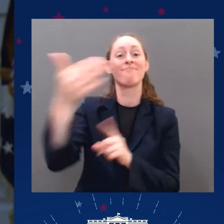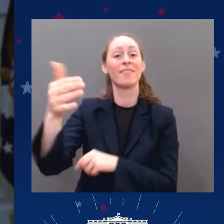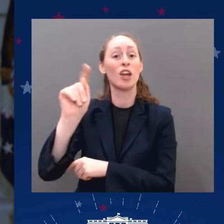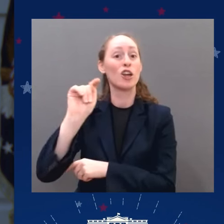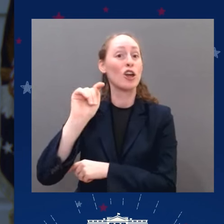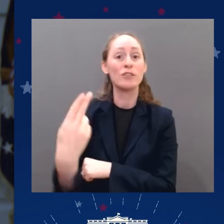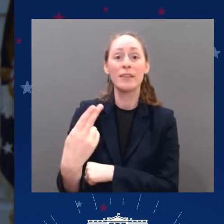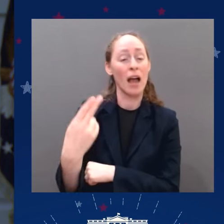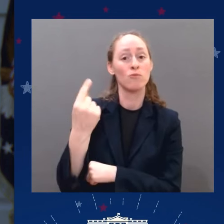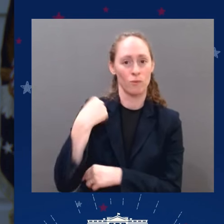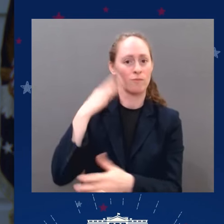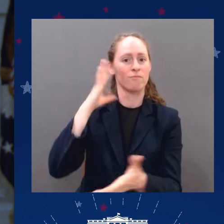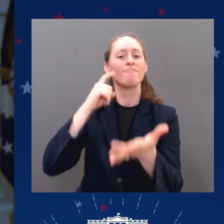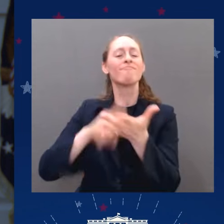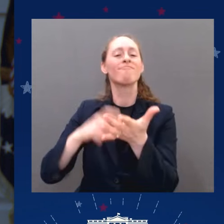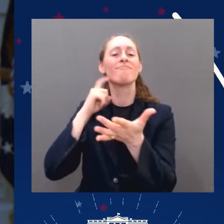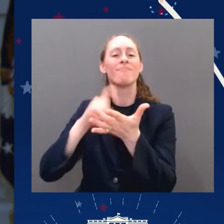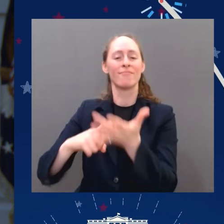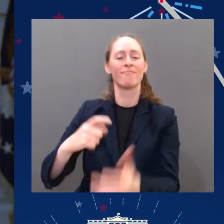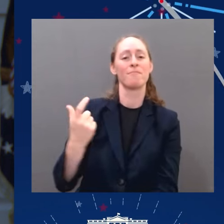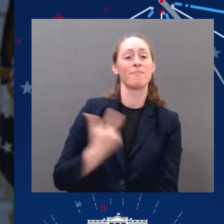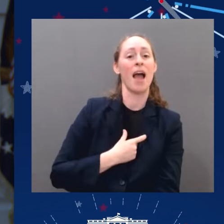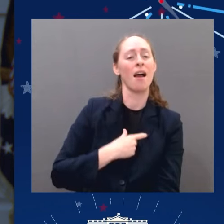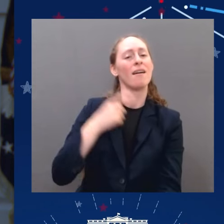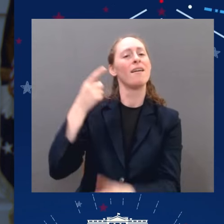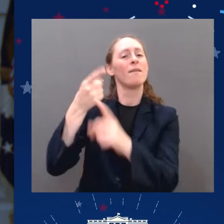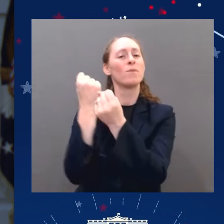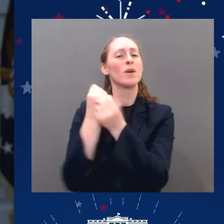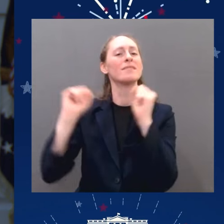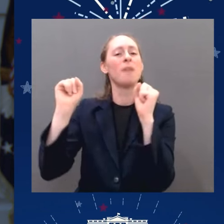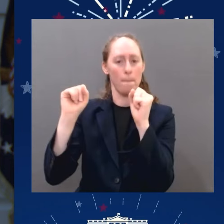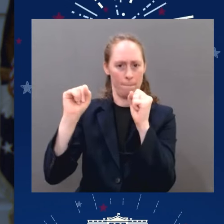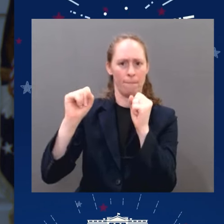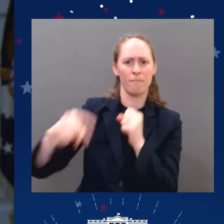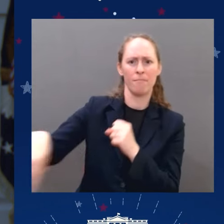to extraordinary Americans who embody and endure -- the enduring character of this nation.